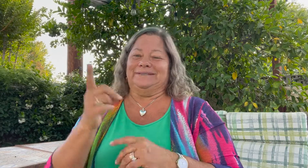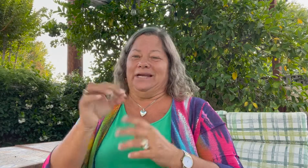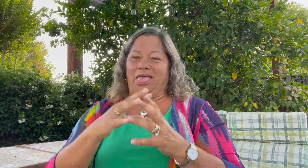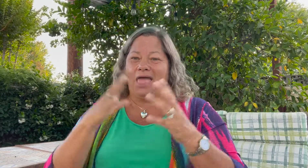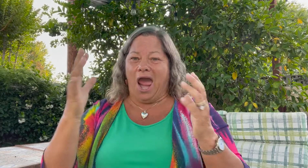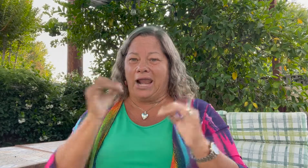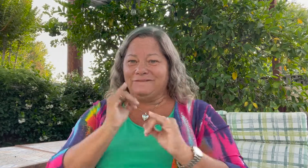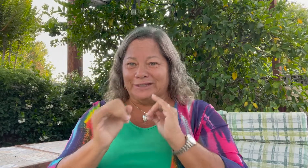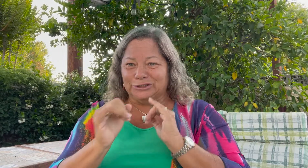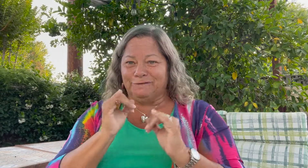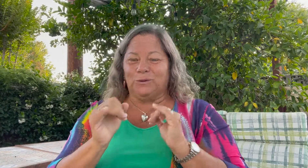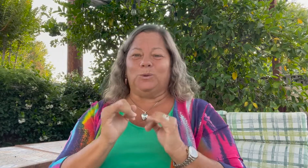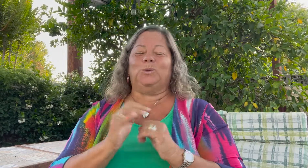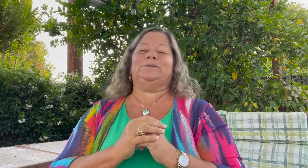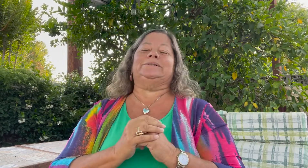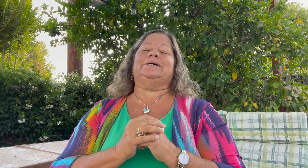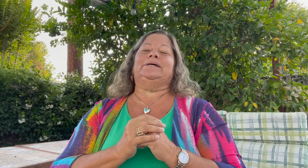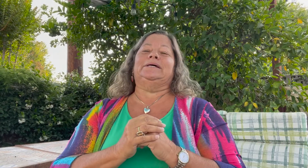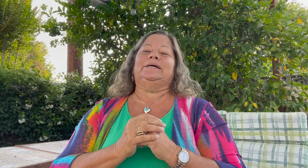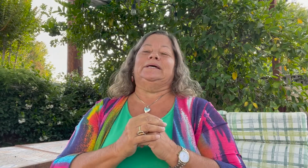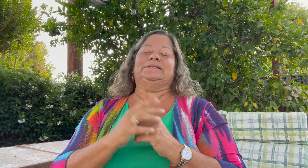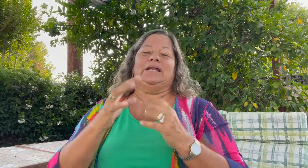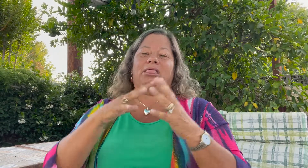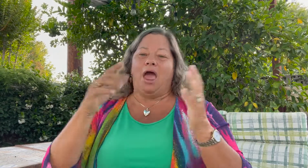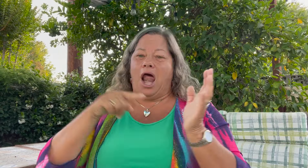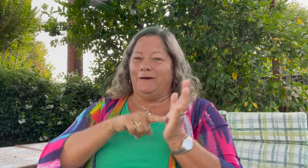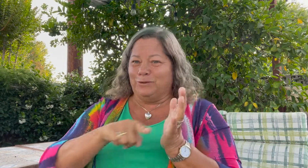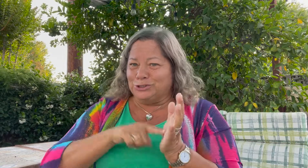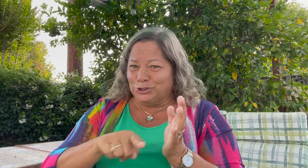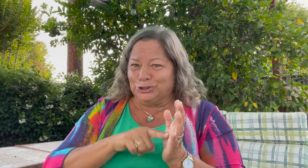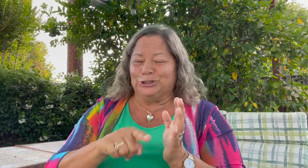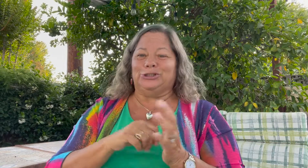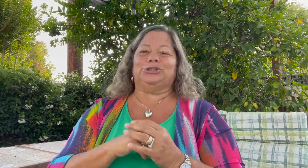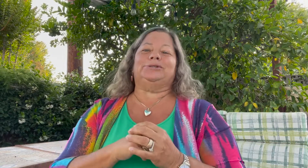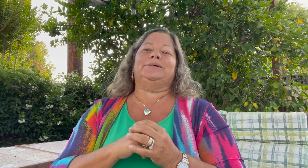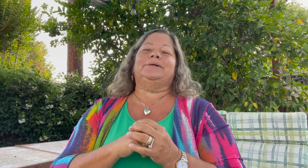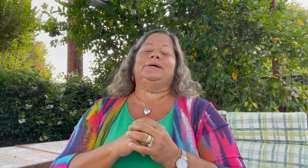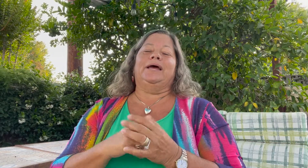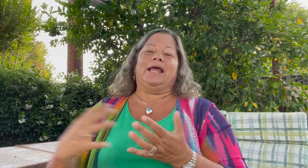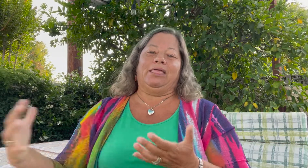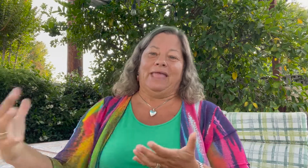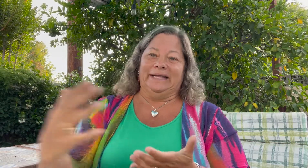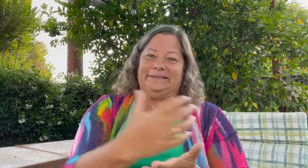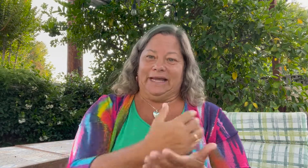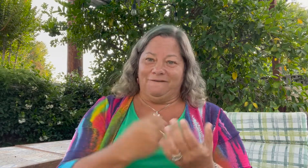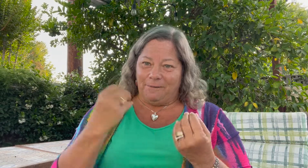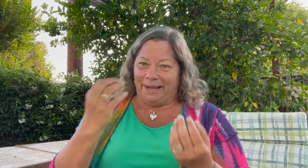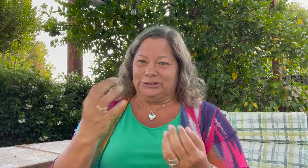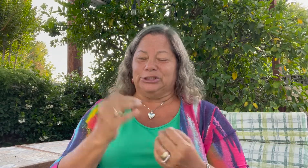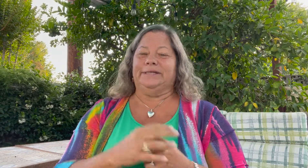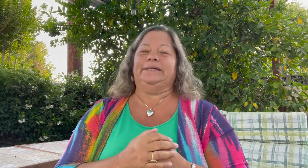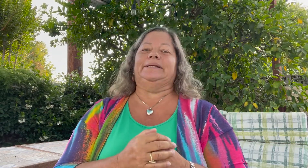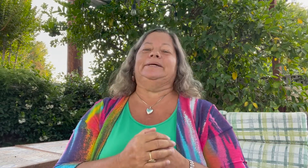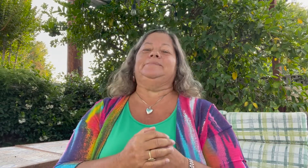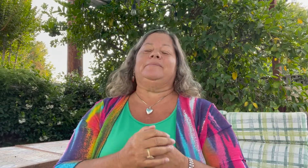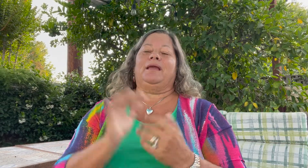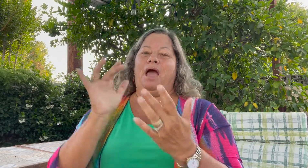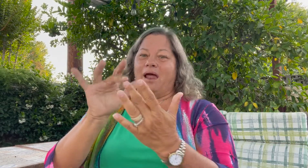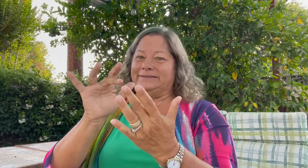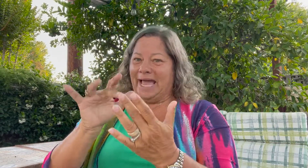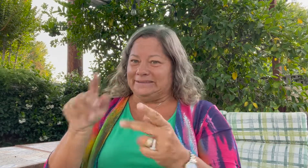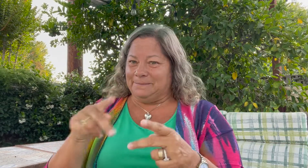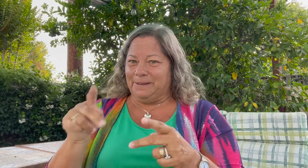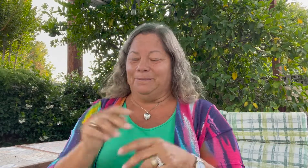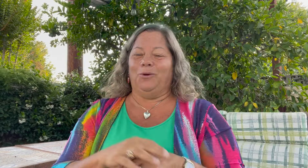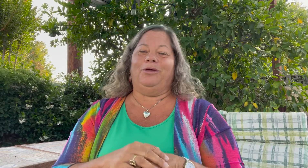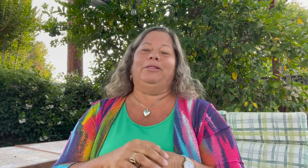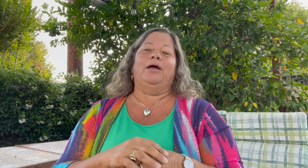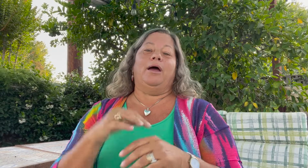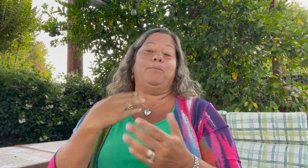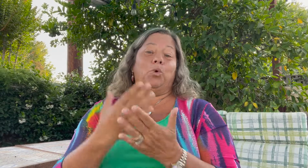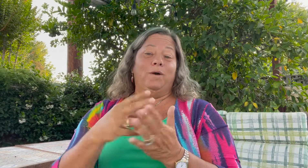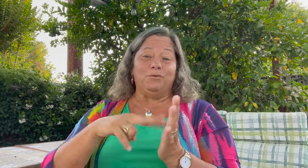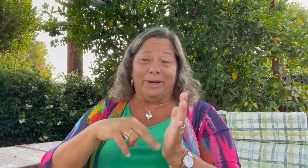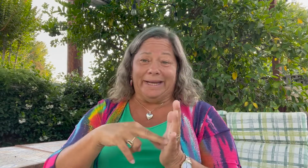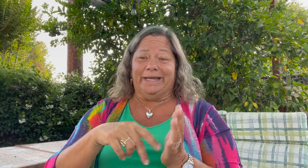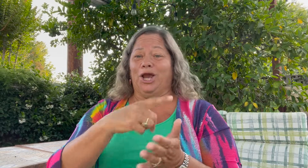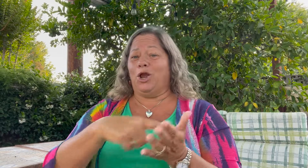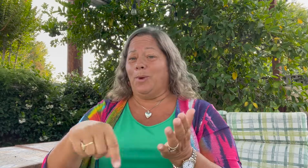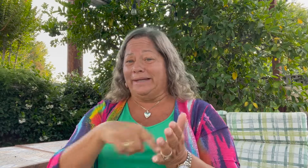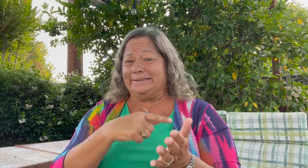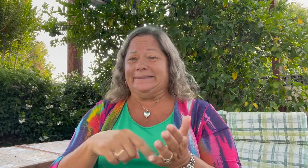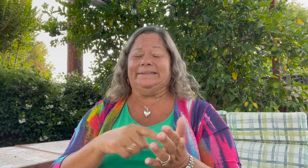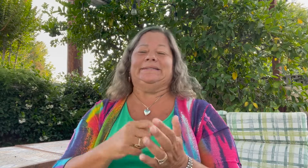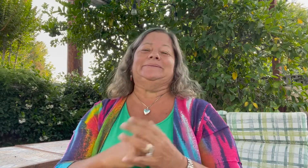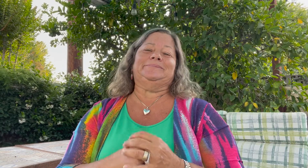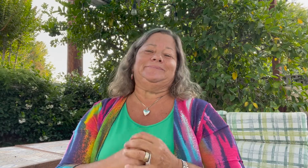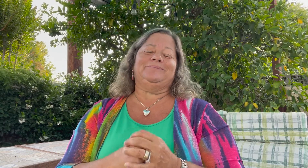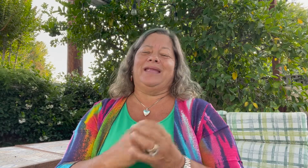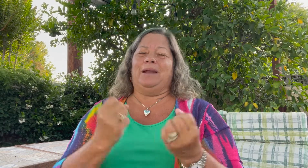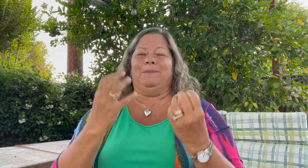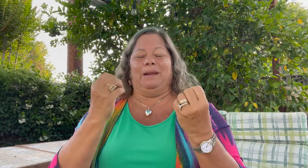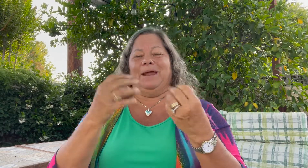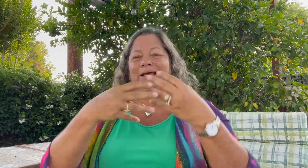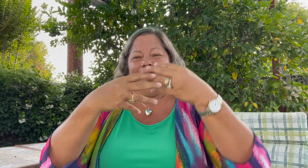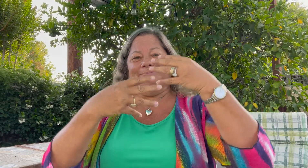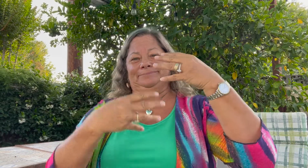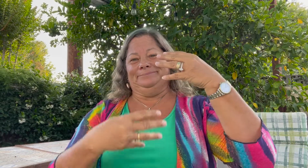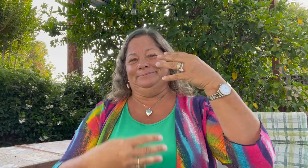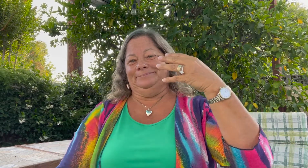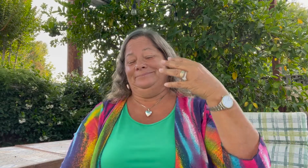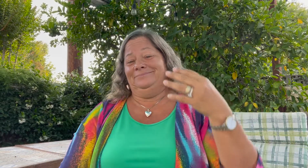He did a lot of interviews, research, collecting information, contacting people, proofreading, correcting, and many many more.